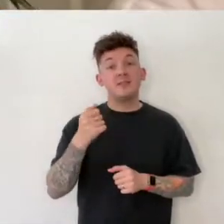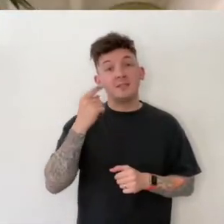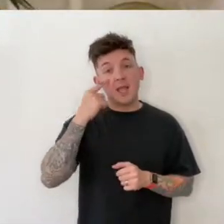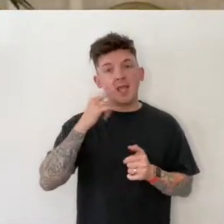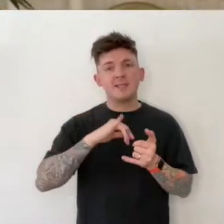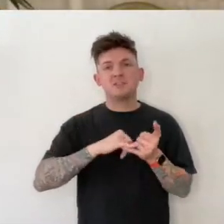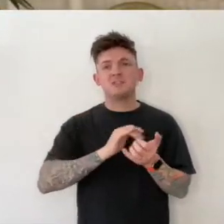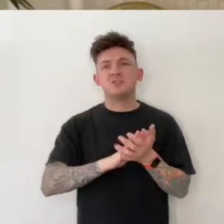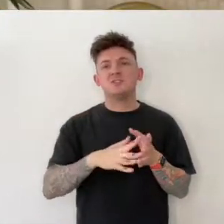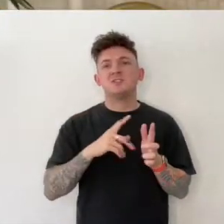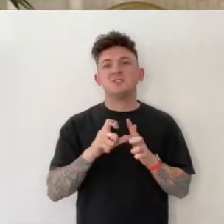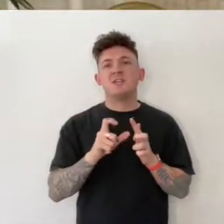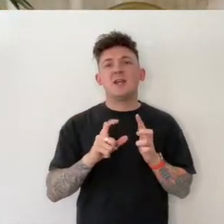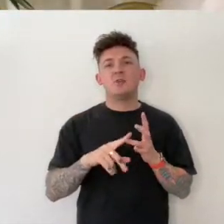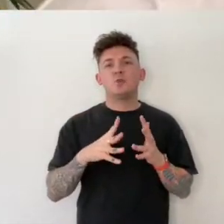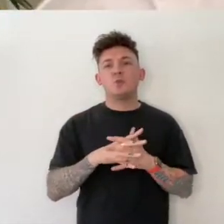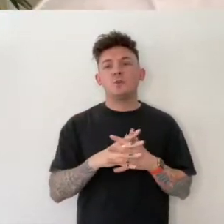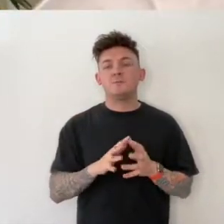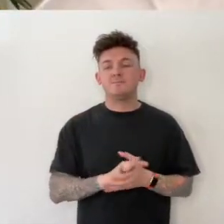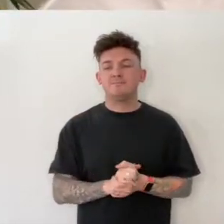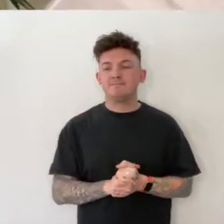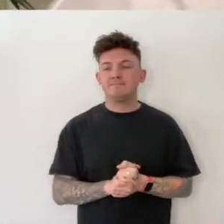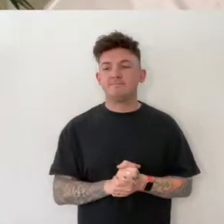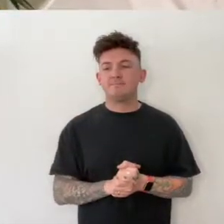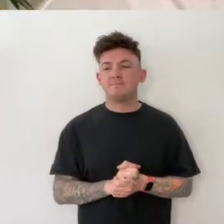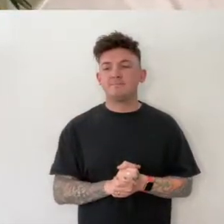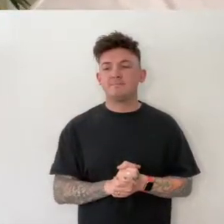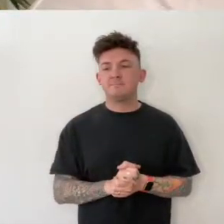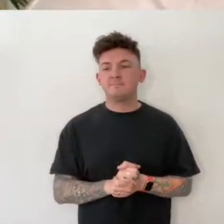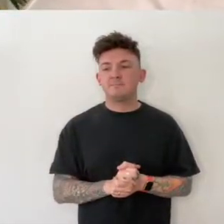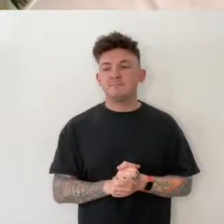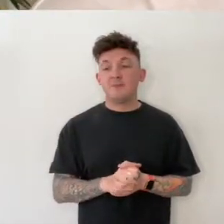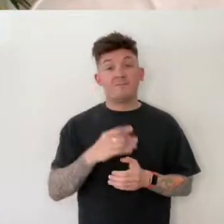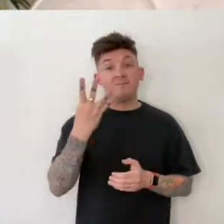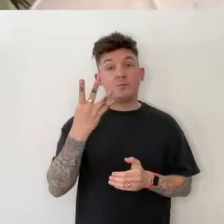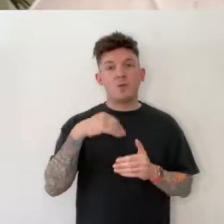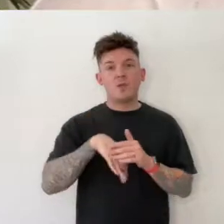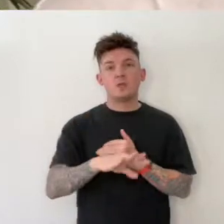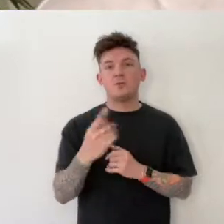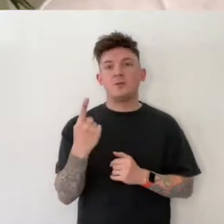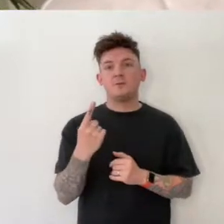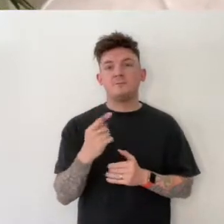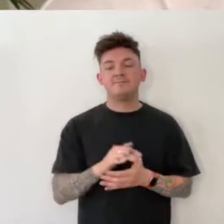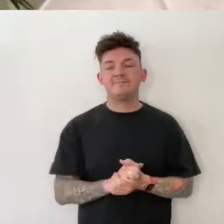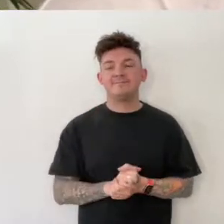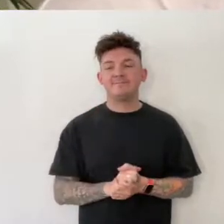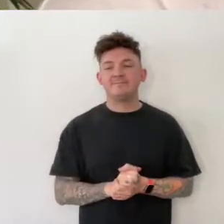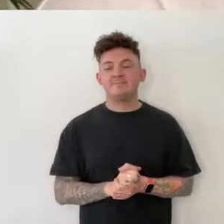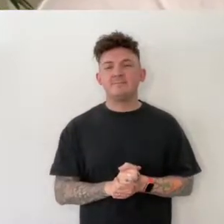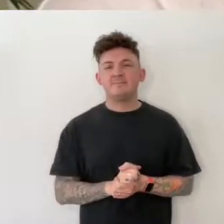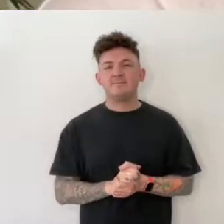i have one of these um well it's actually four in one oh it's made by l'oreal um i think